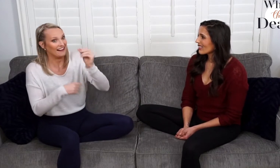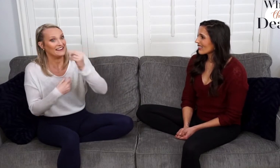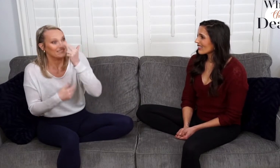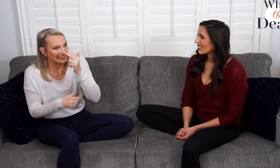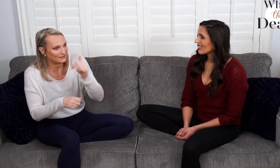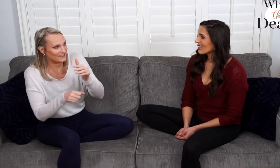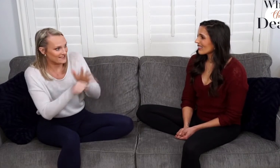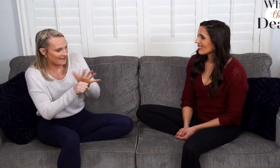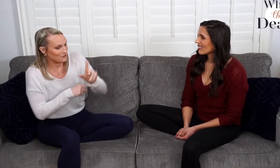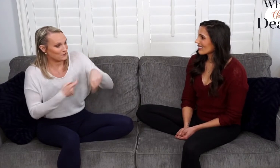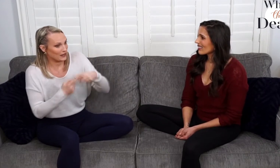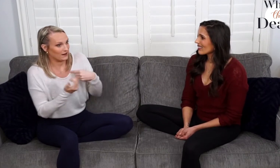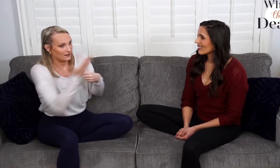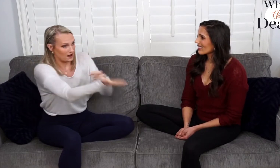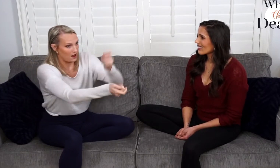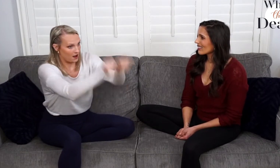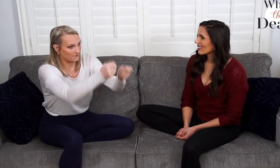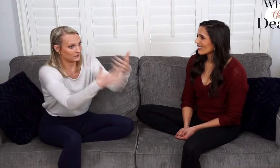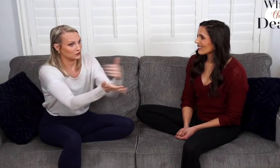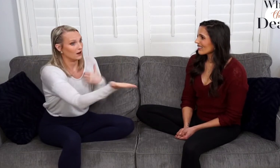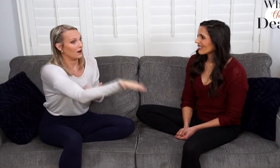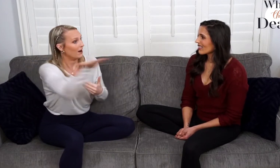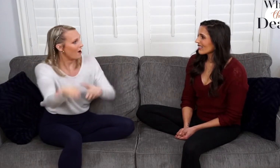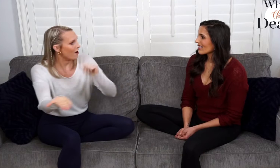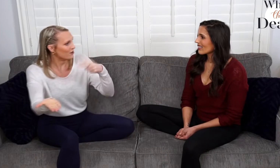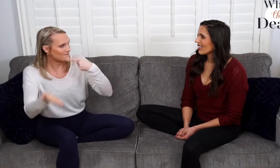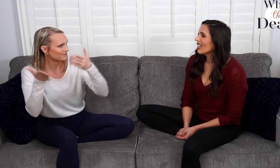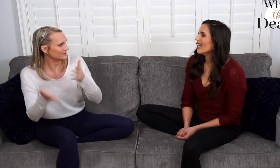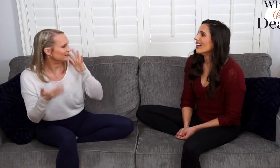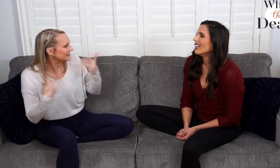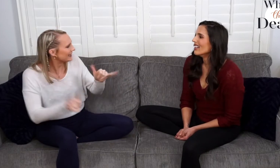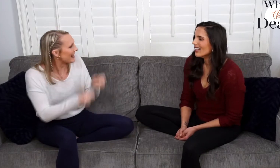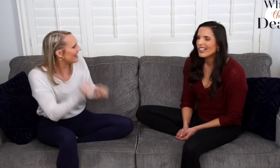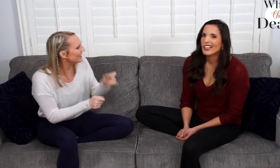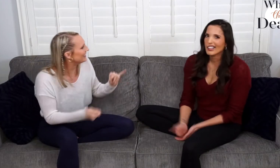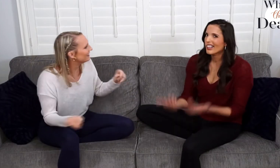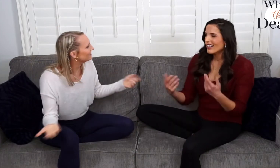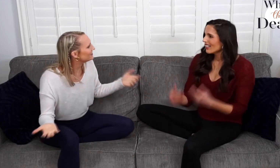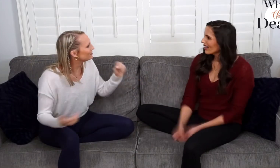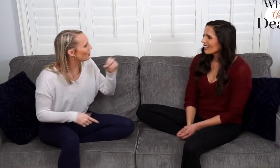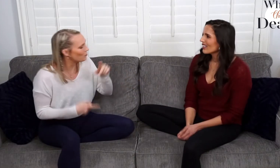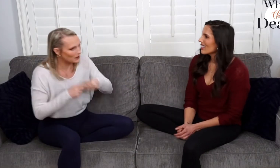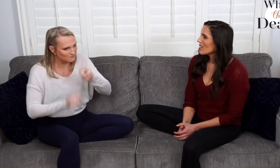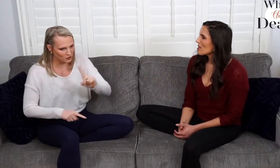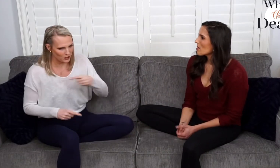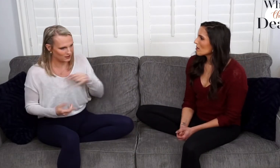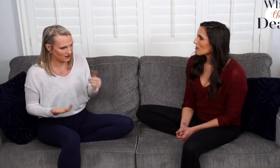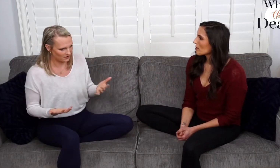what's funny is when I give it to that person. I'll give it to another hearing person and they still make edits. So it's to the point where